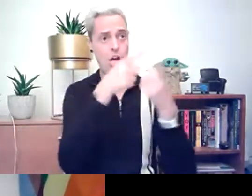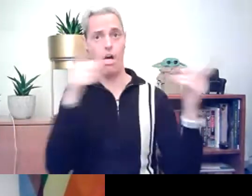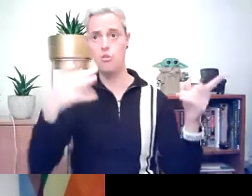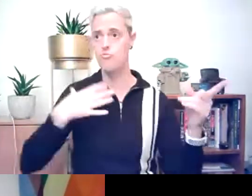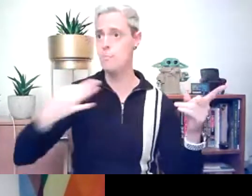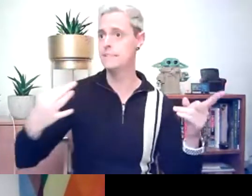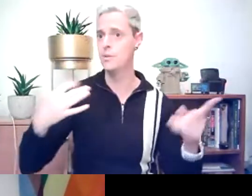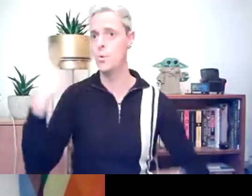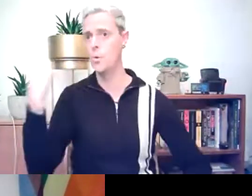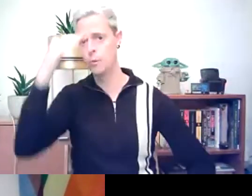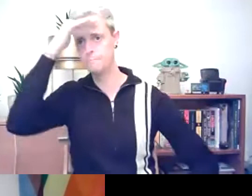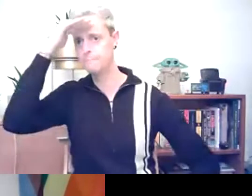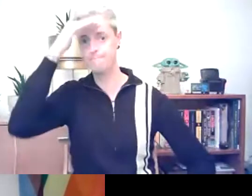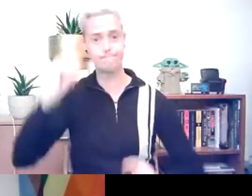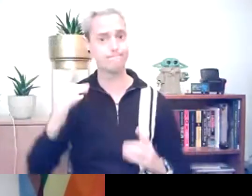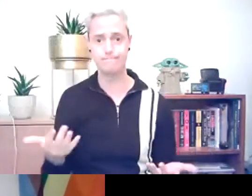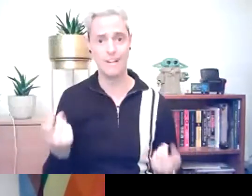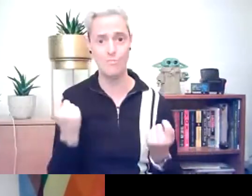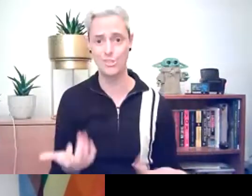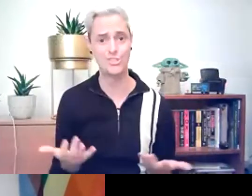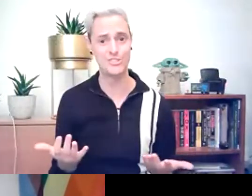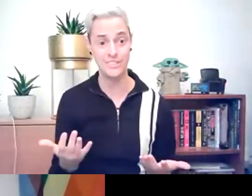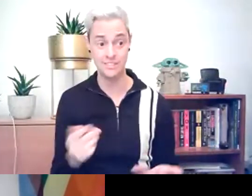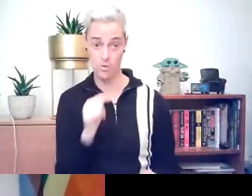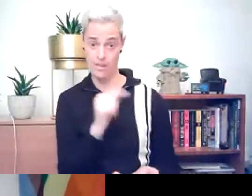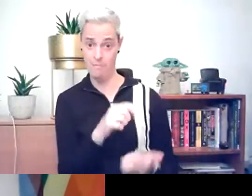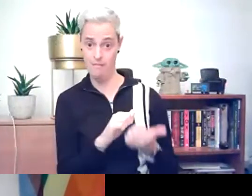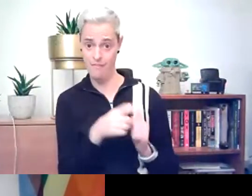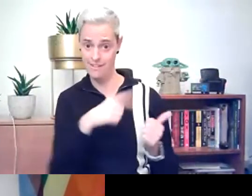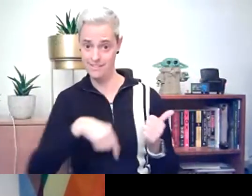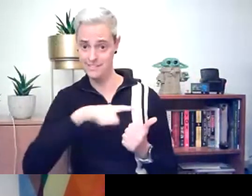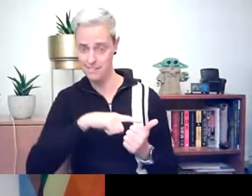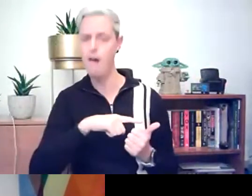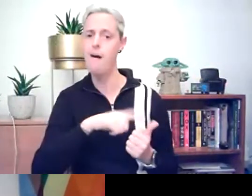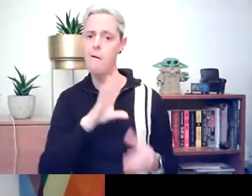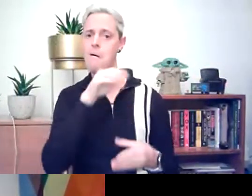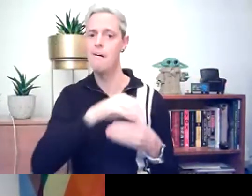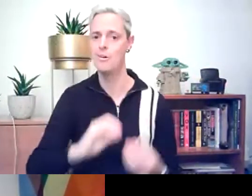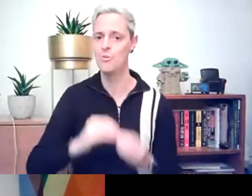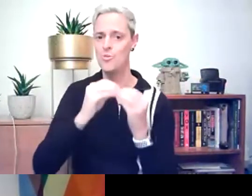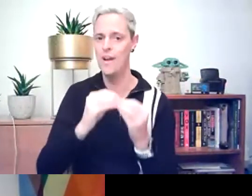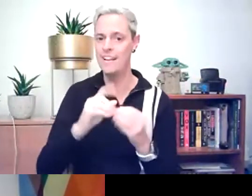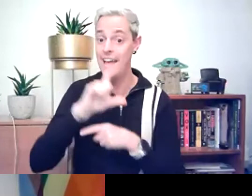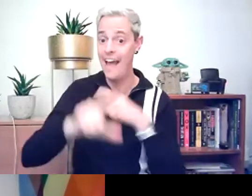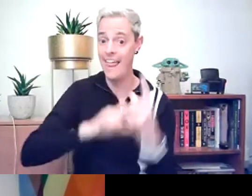18:14:08 In that sense, but on top of that, minority stress theories talk about the if